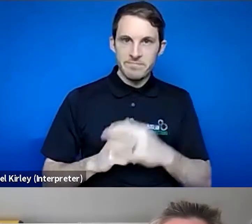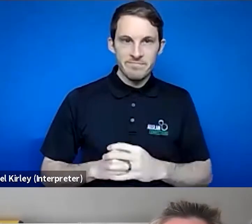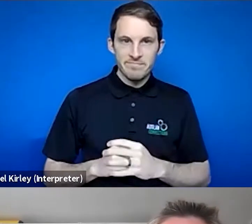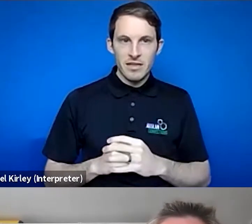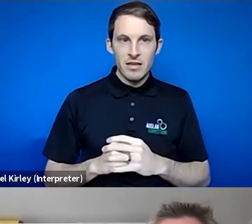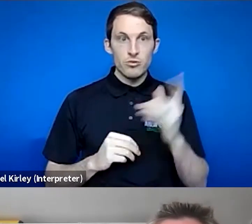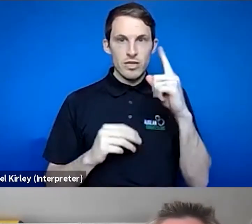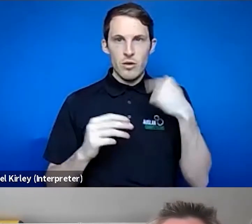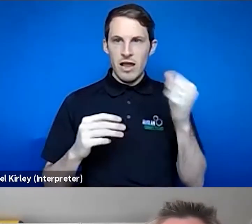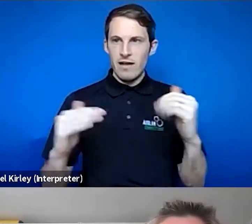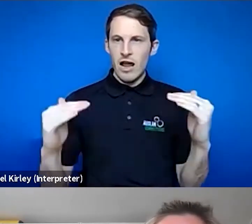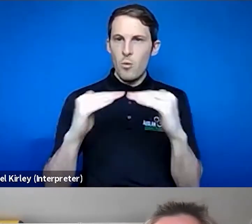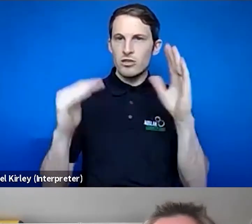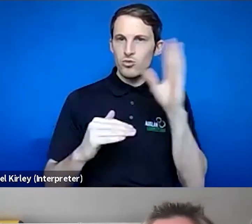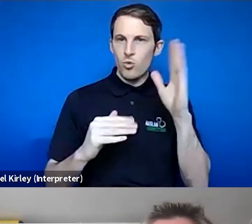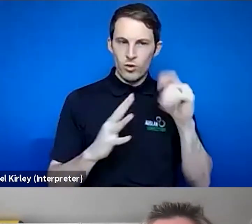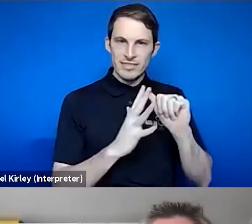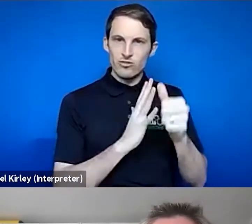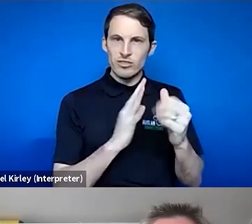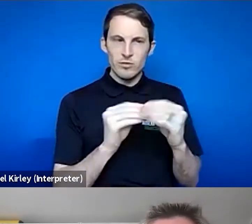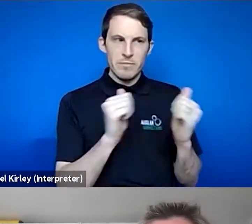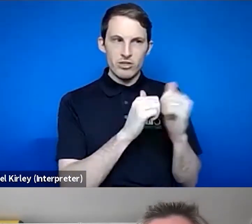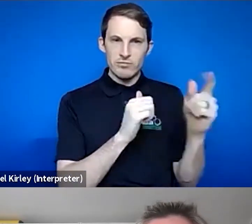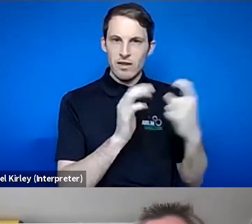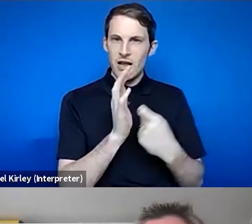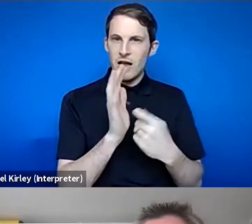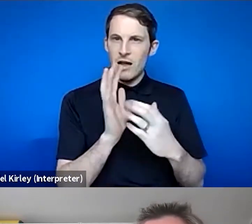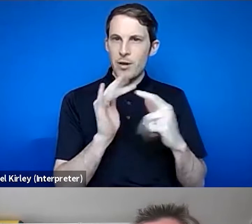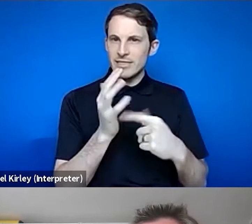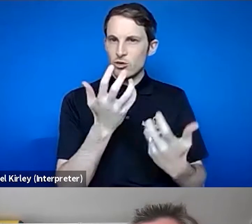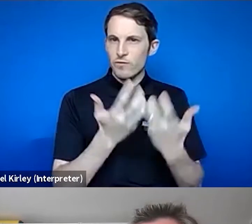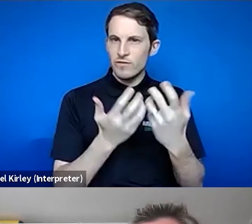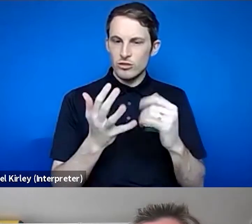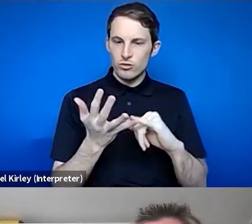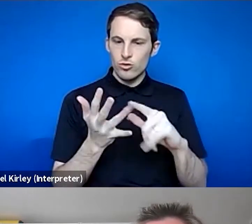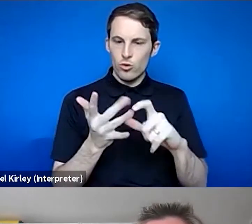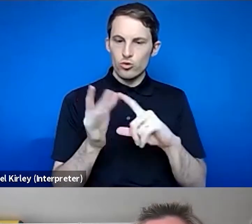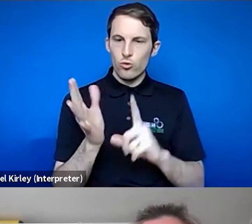Talks series presented in partnership with RMIT University's Social Innovation Hub and